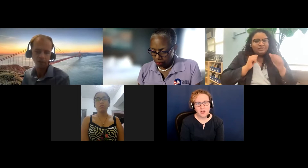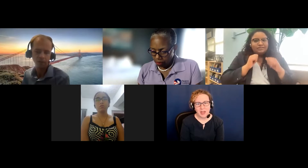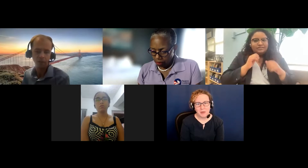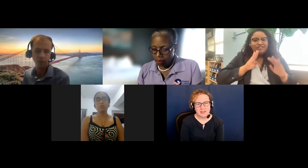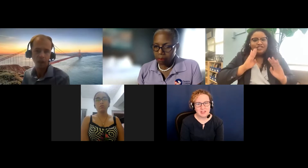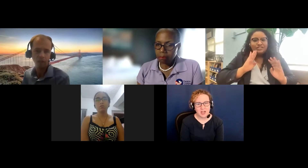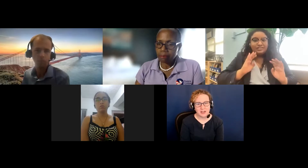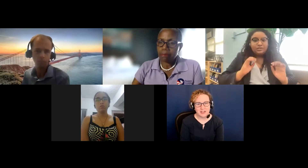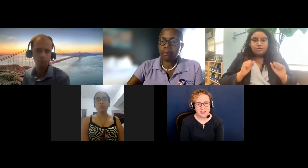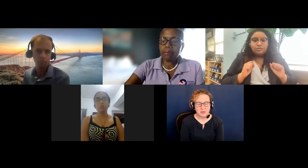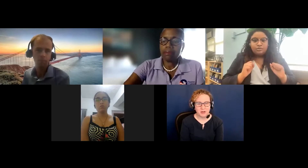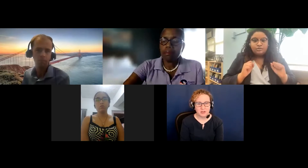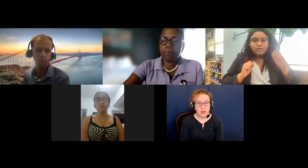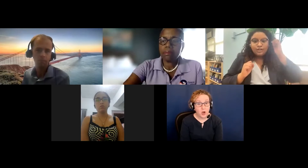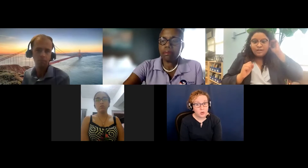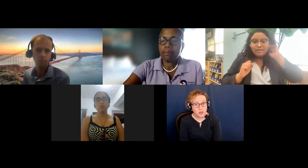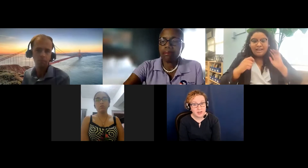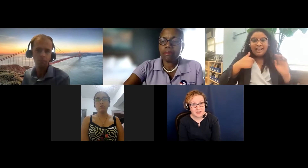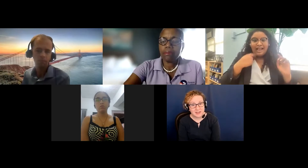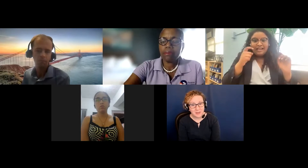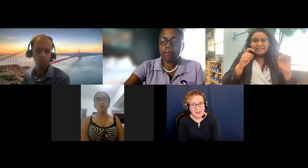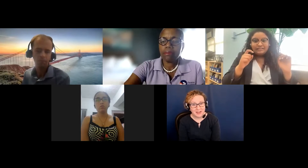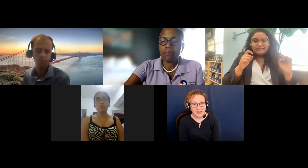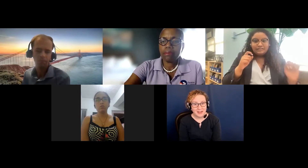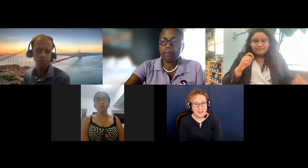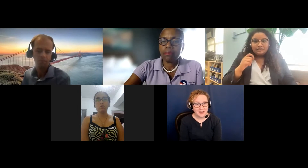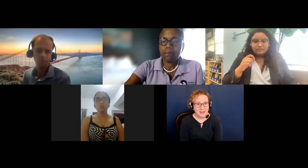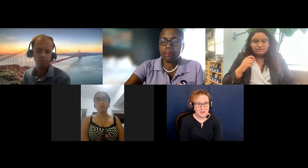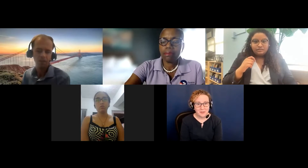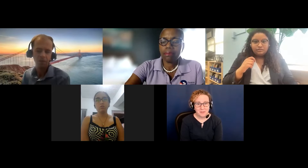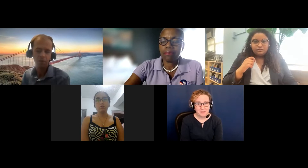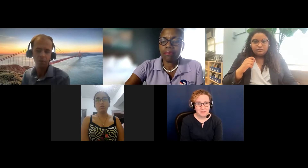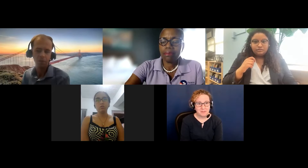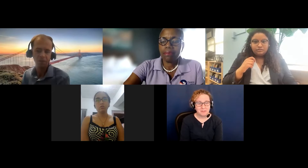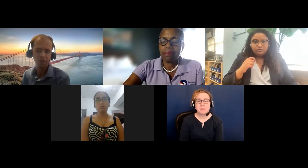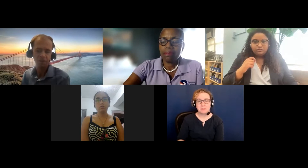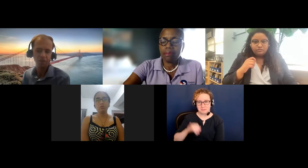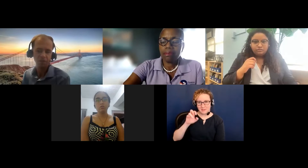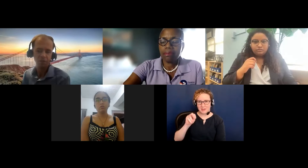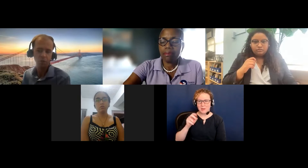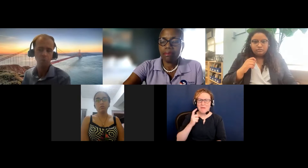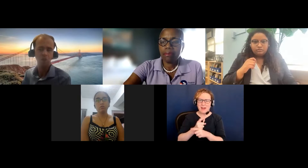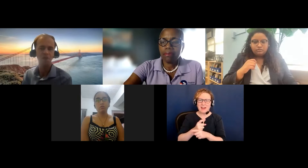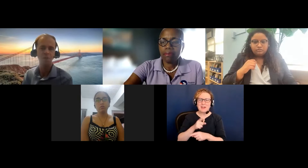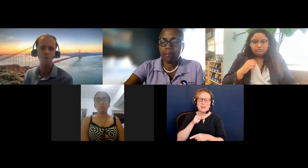That was a challenge. It was frustrating. >> JUSTIN HARFORD: Your project was with